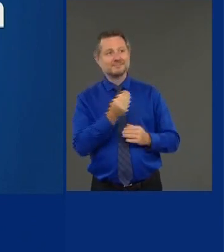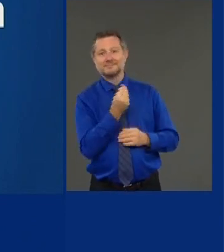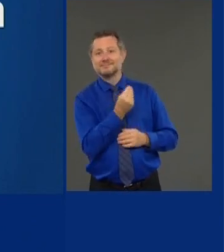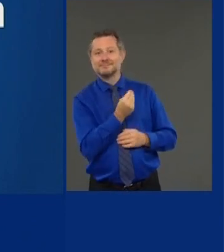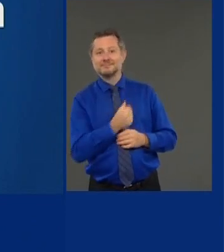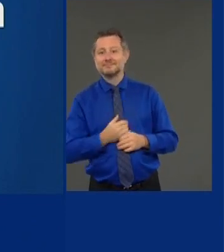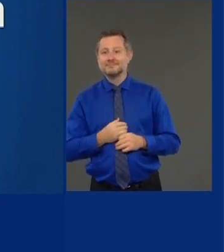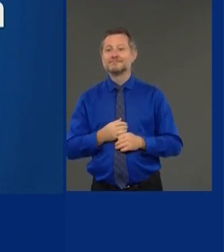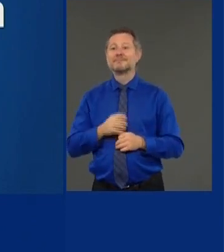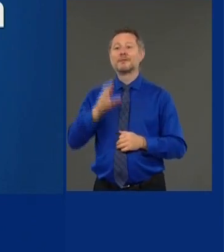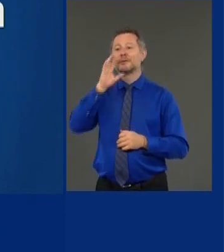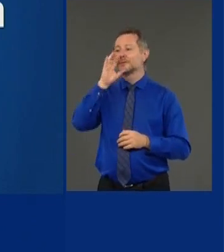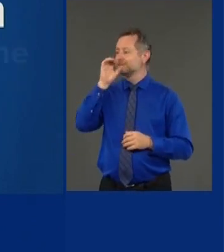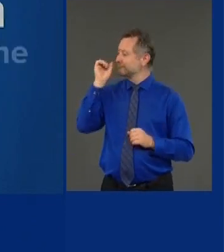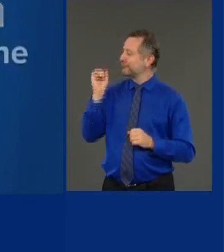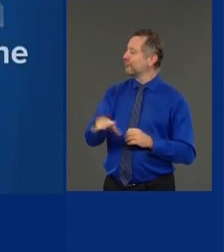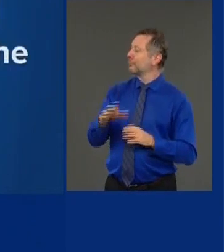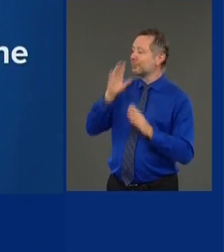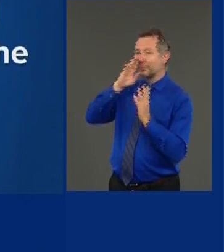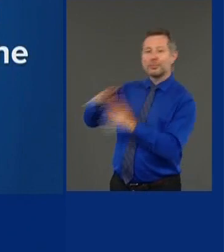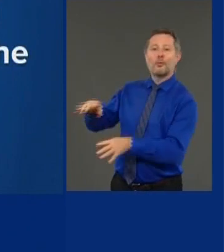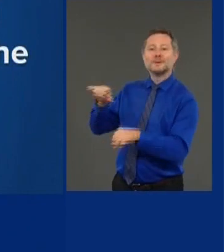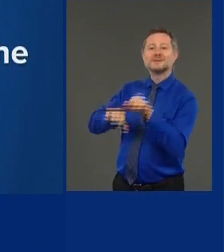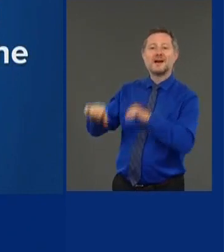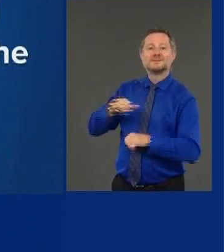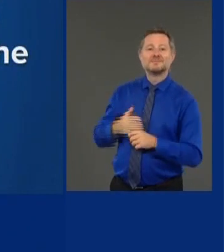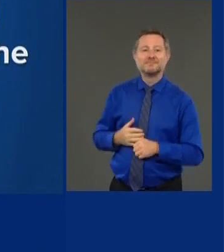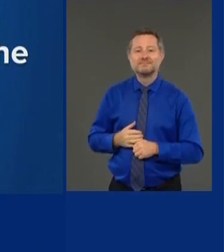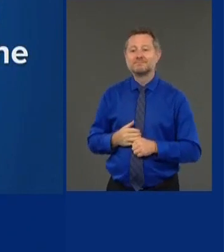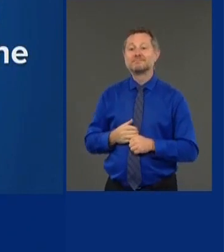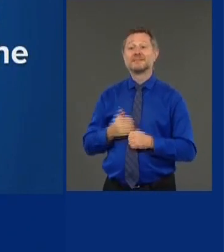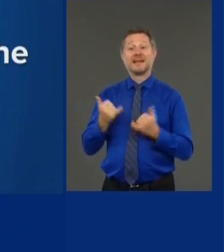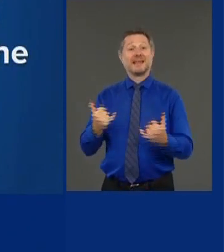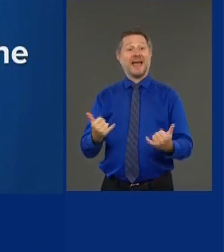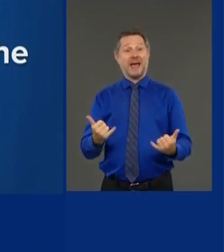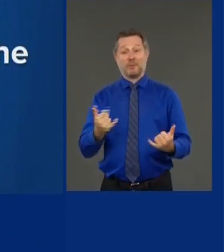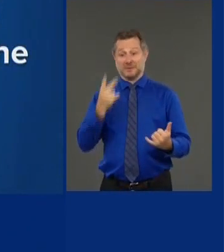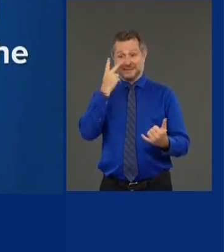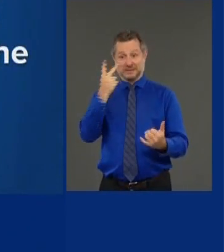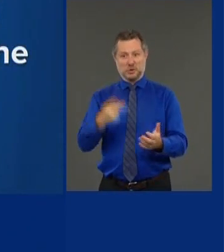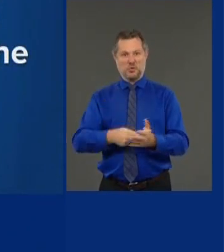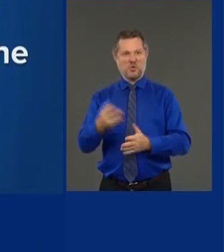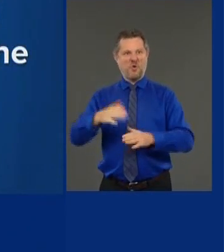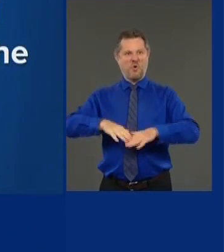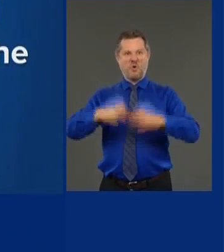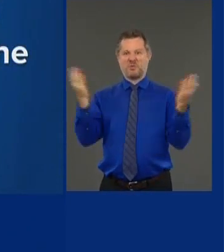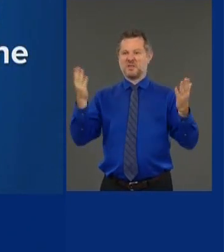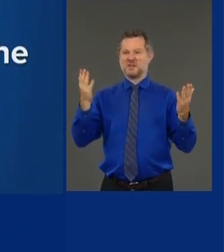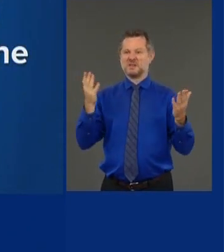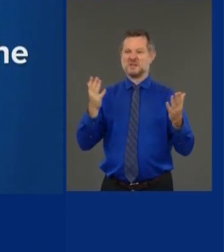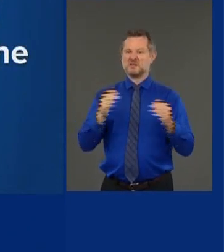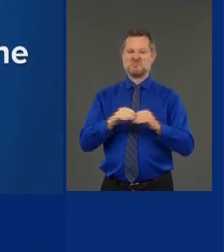THAT WAS A MISTAKE. IT WAS AN UNTRUTH. IT DENIED THE SCIENCE. IT DENIED WHAT THEY'RE SAYING